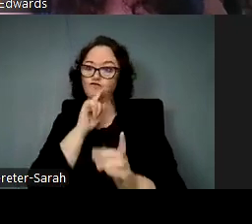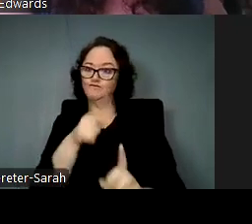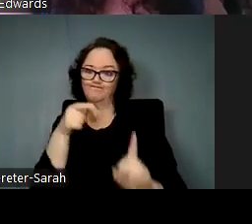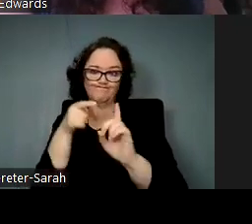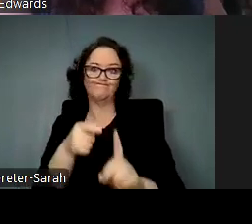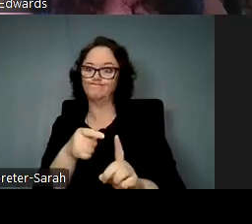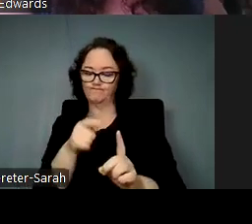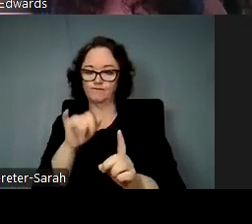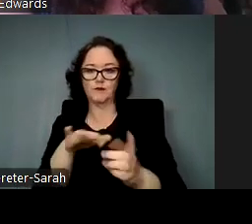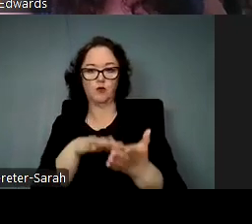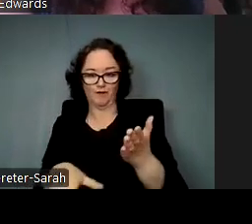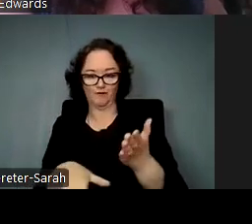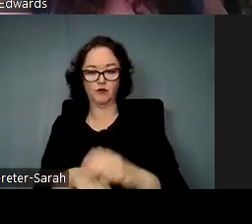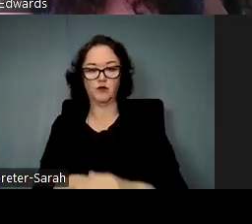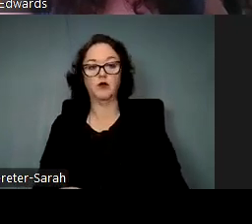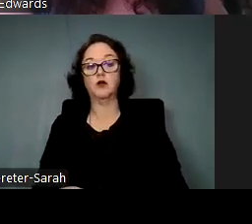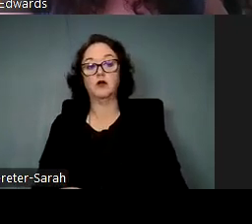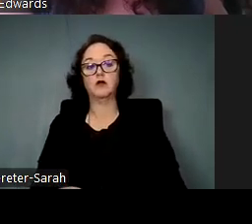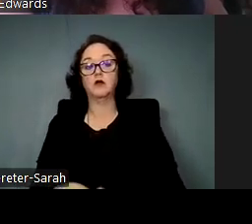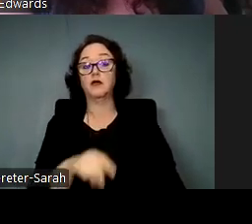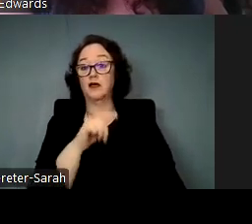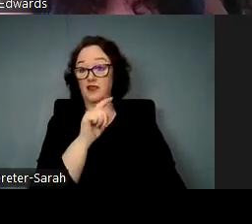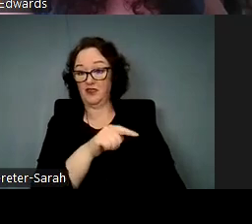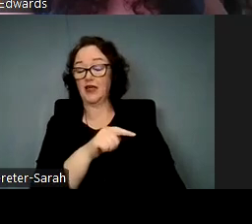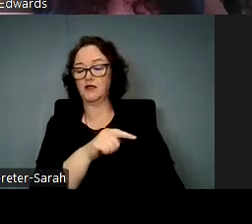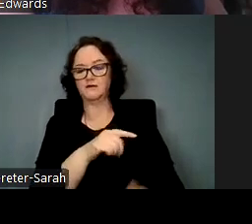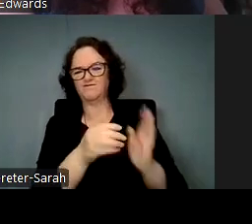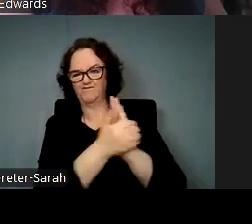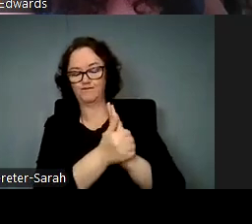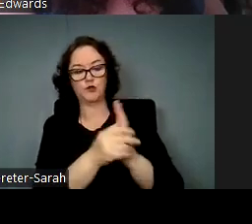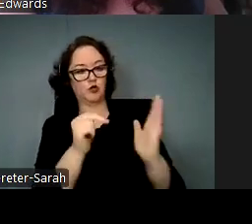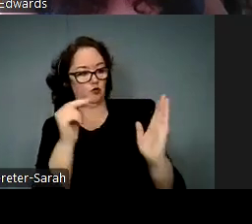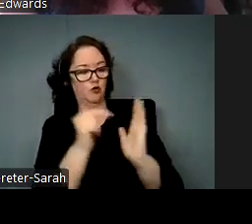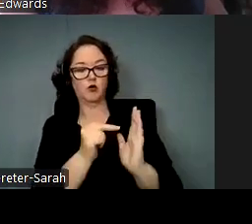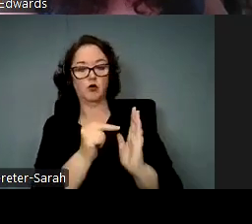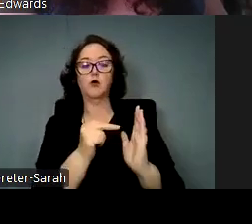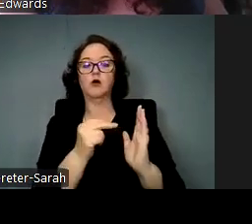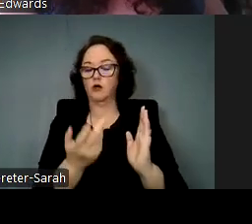area where you can look and say, okay, the waiver provides home supports, but here are the limits, and here's why the